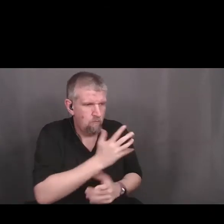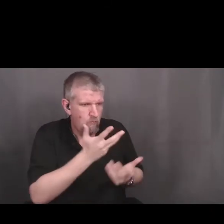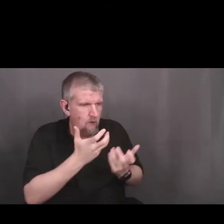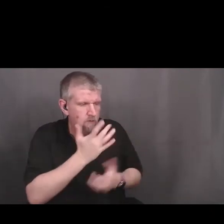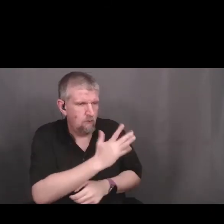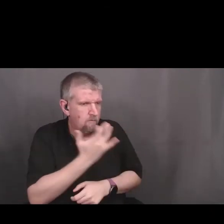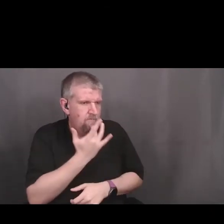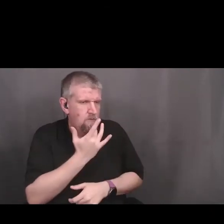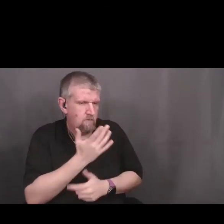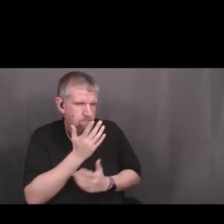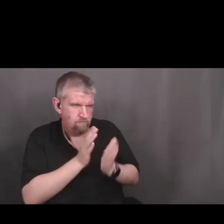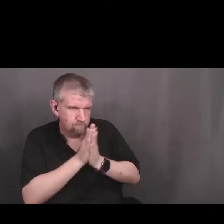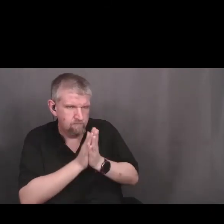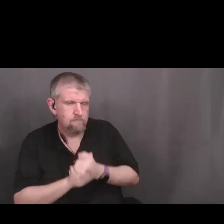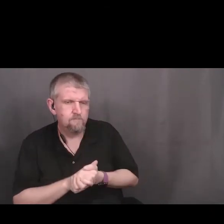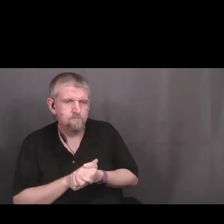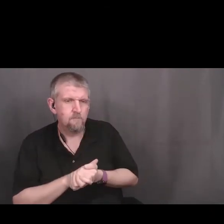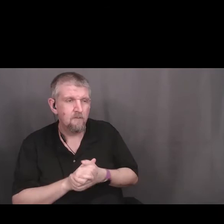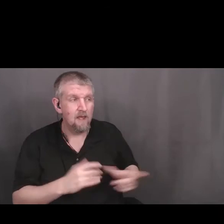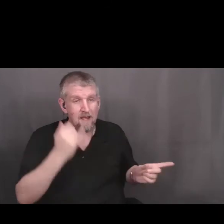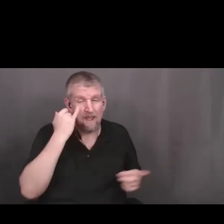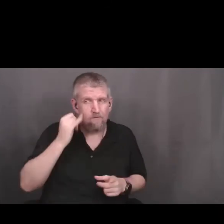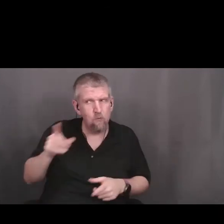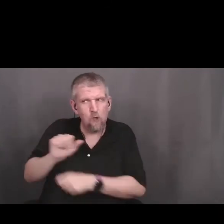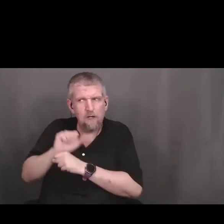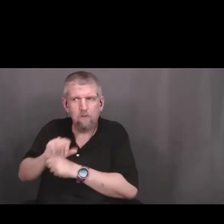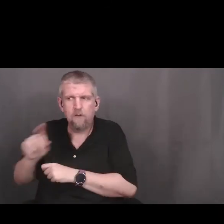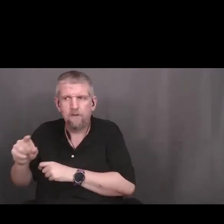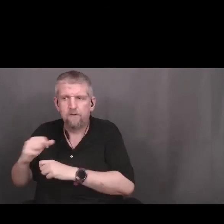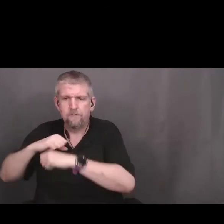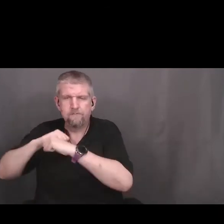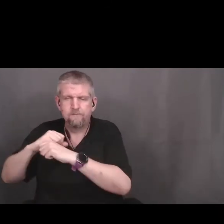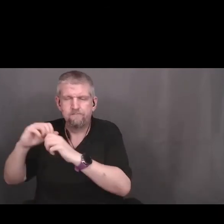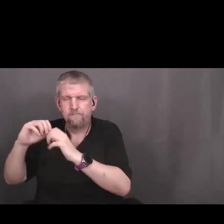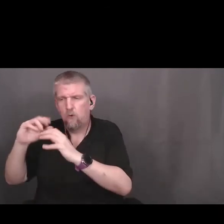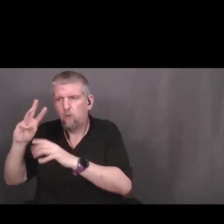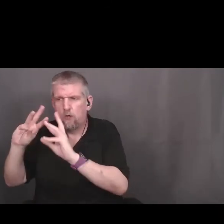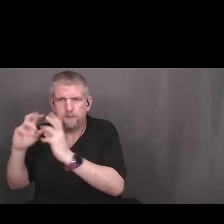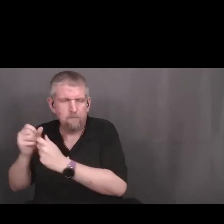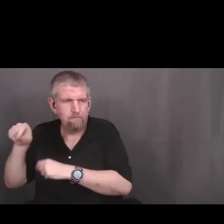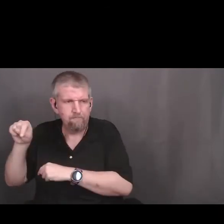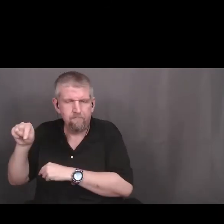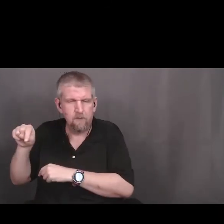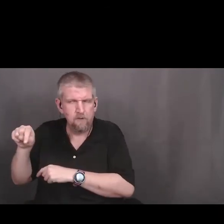If they are working in a sheltered workshop, we'd make sure that they receive the wages and services